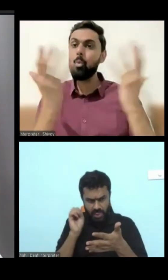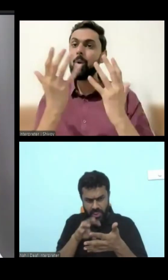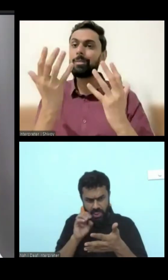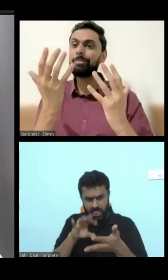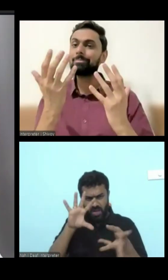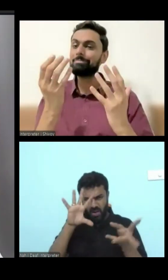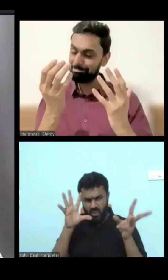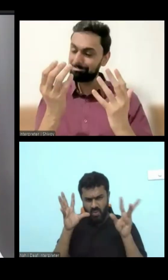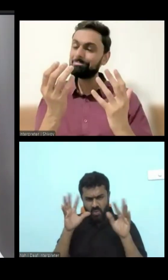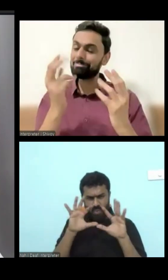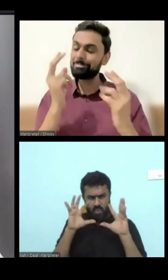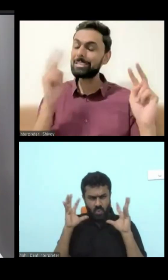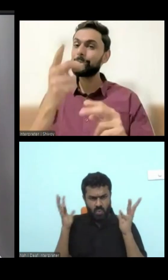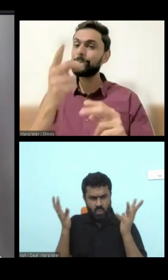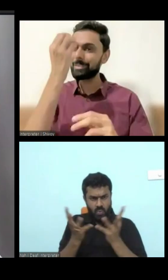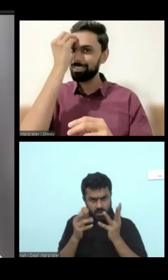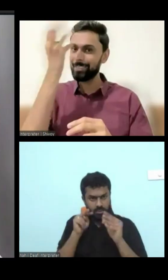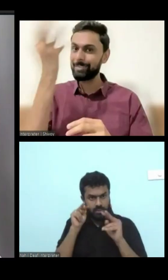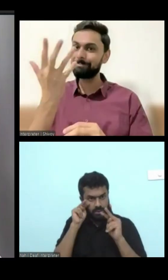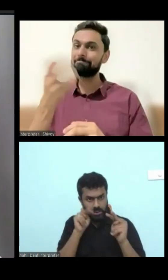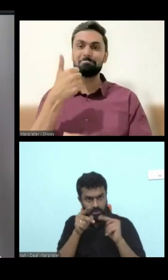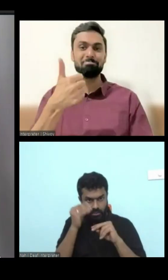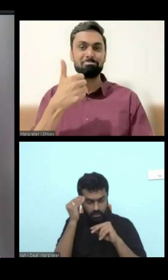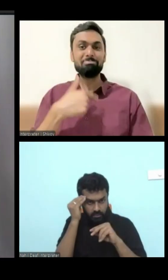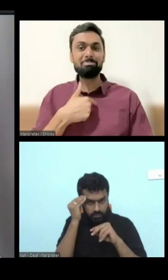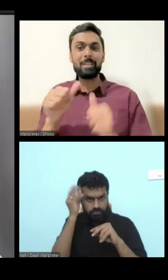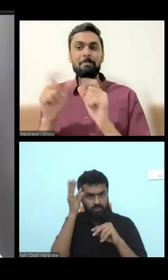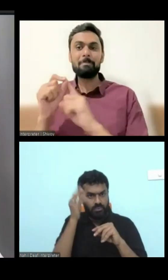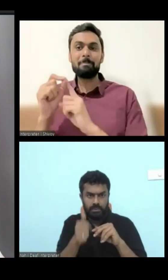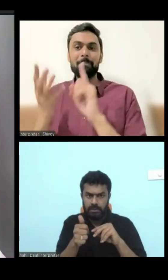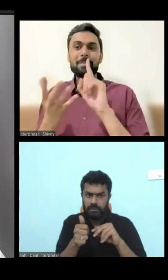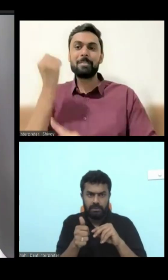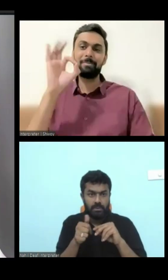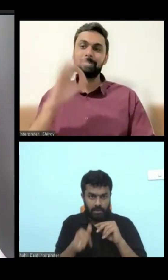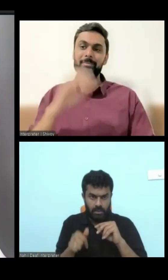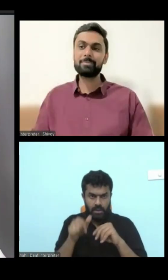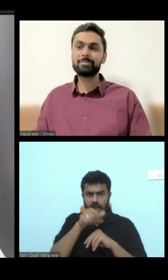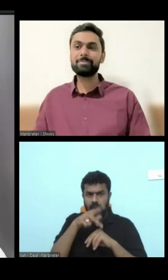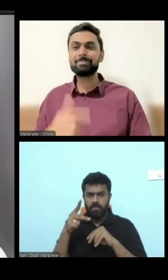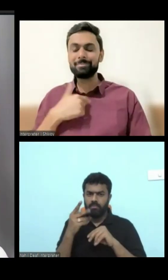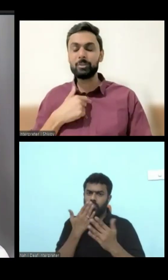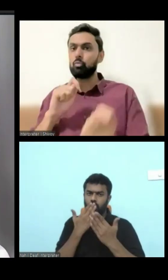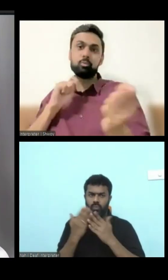And that's what Swalekhan Typing Tutor has achieved to do. And we call it a revolution. Thanks, Ashutosh.